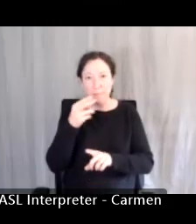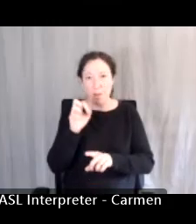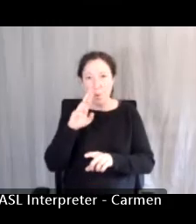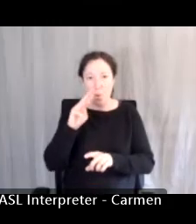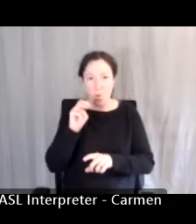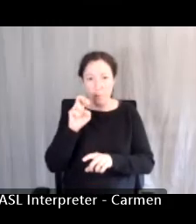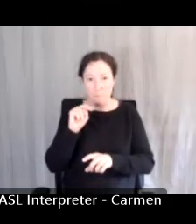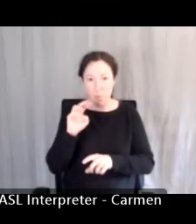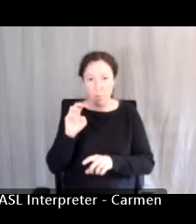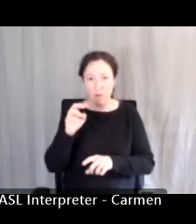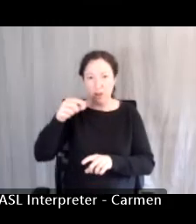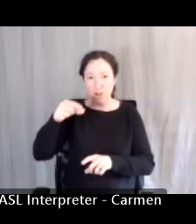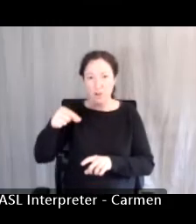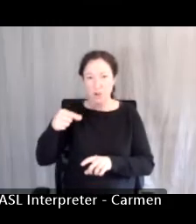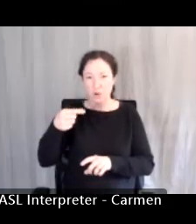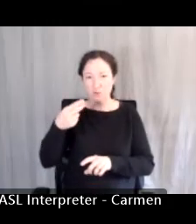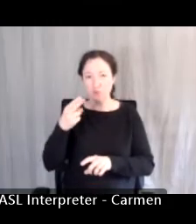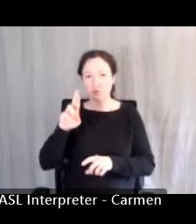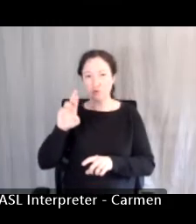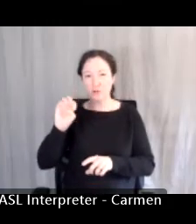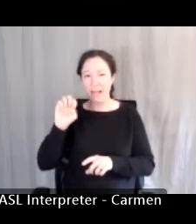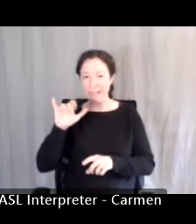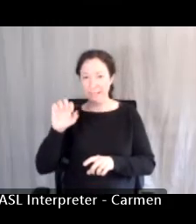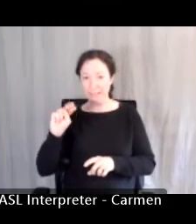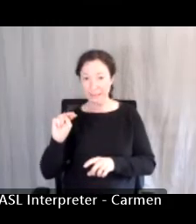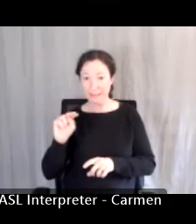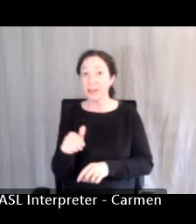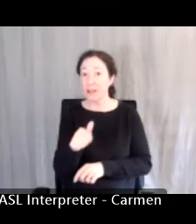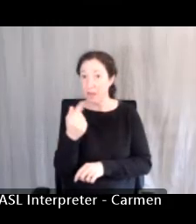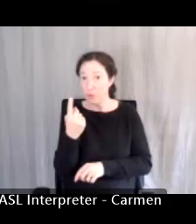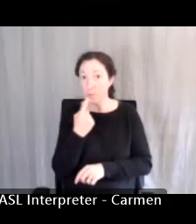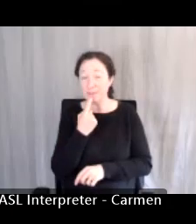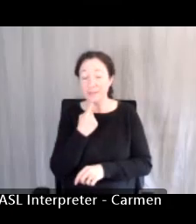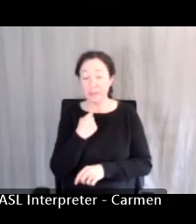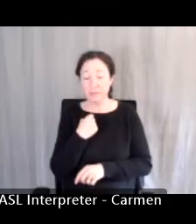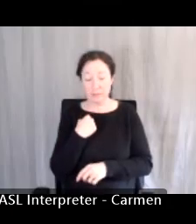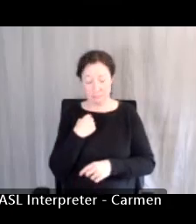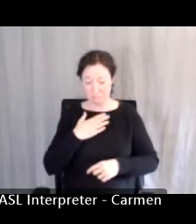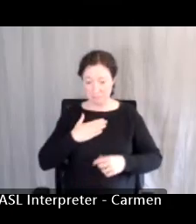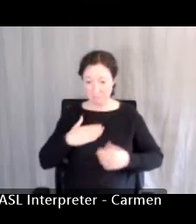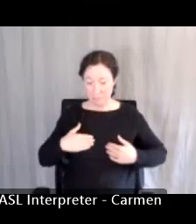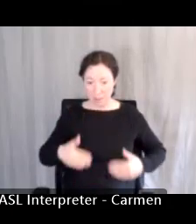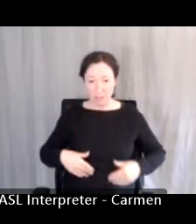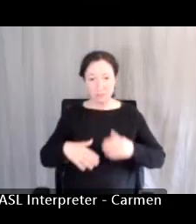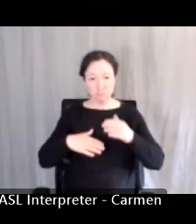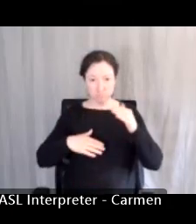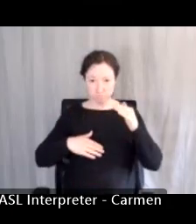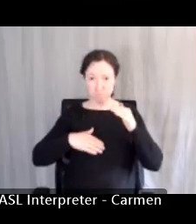that is telling you you're full, you've got enough. It also tells you that the fat cells, the fat cells are sending a signal back